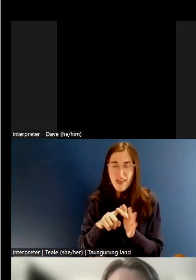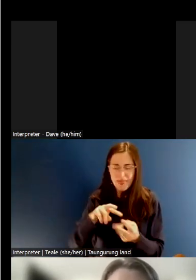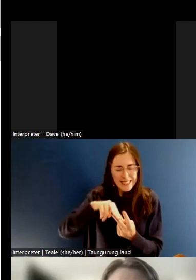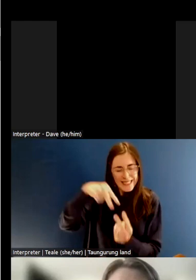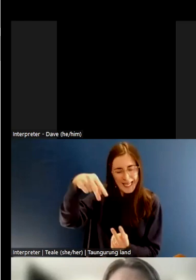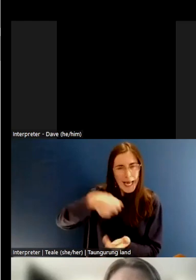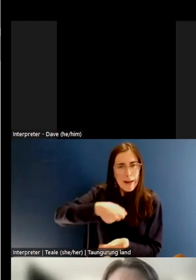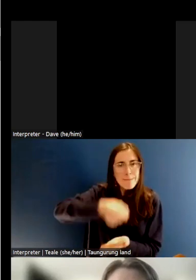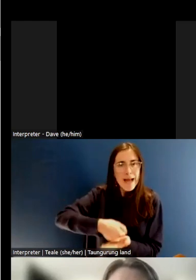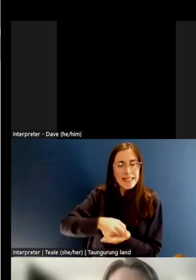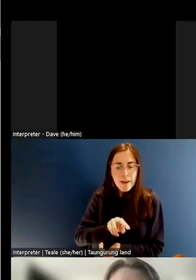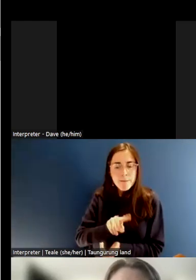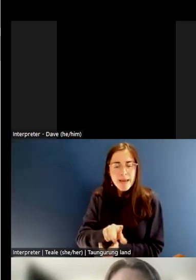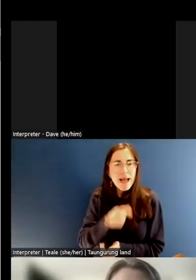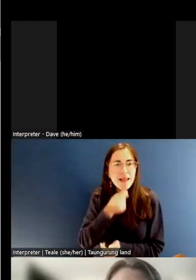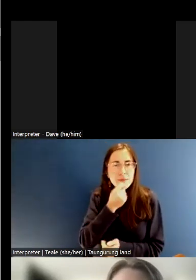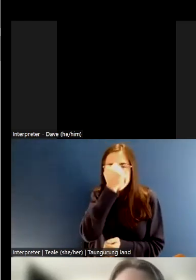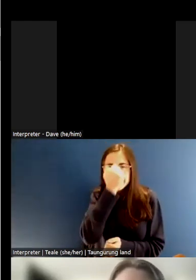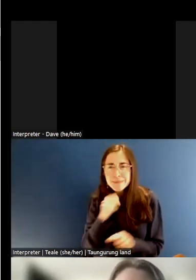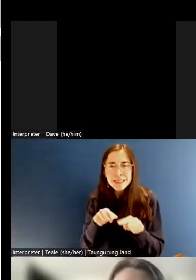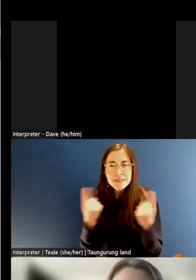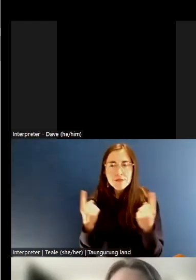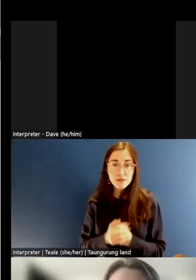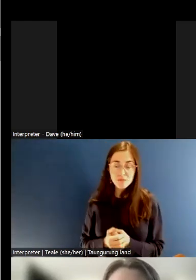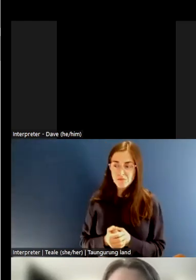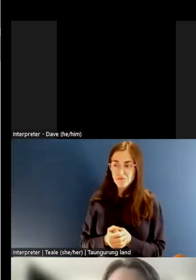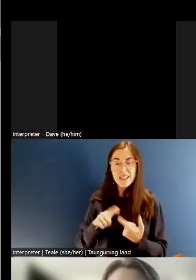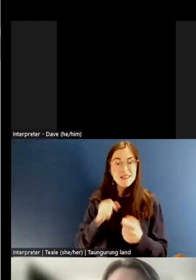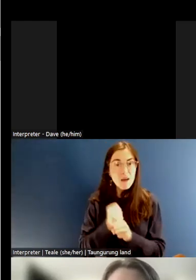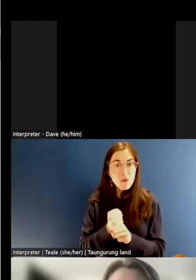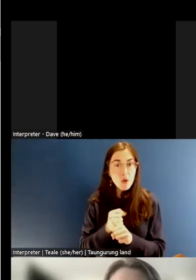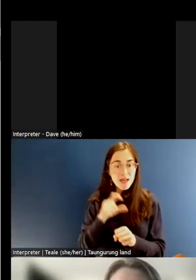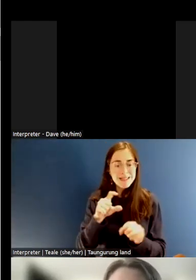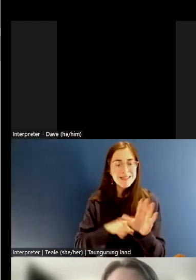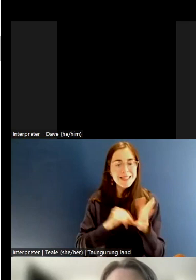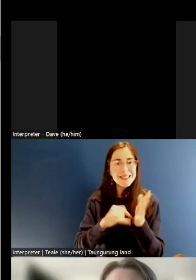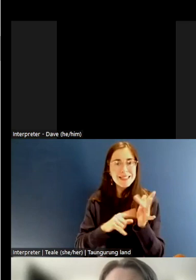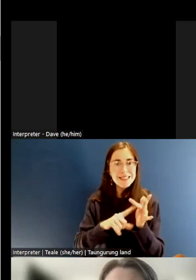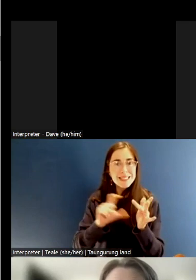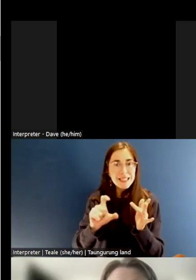And that condition such as cystic fibrosis and muscular dystrophy.